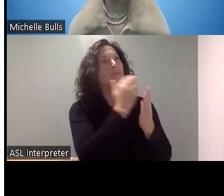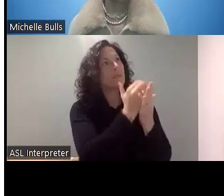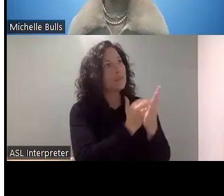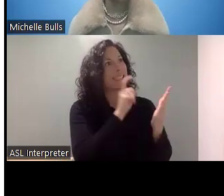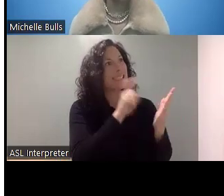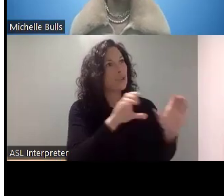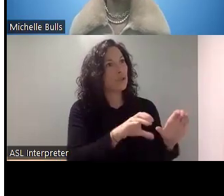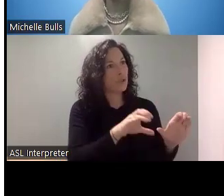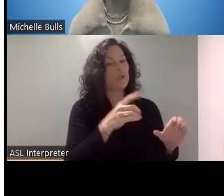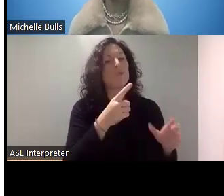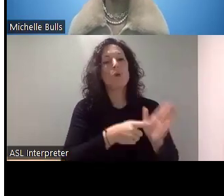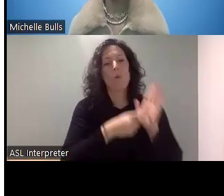Next slide.